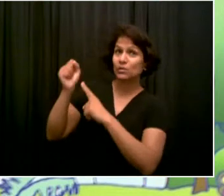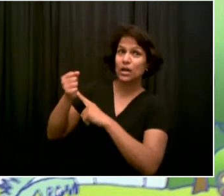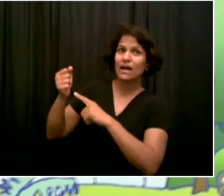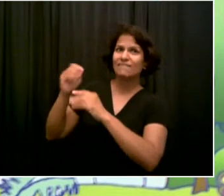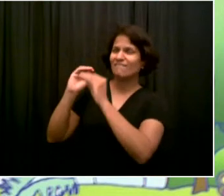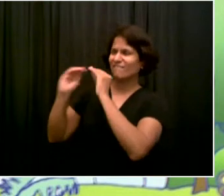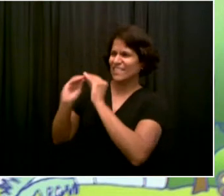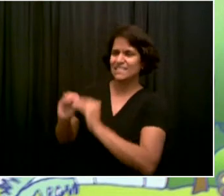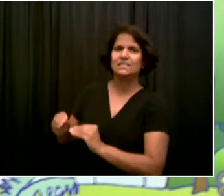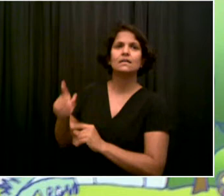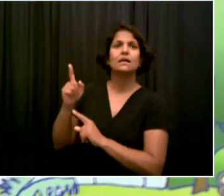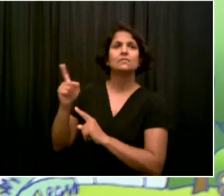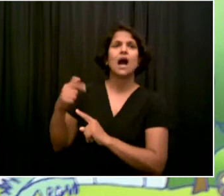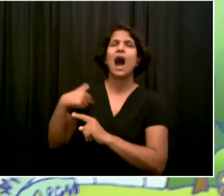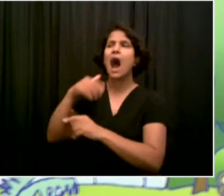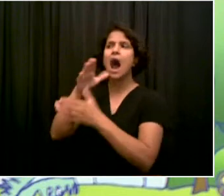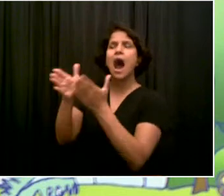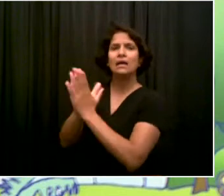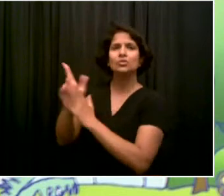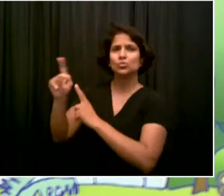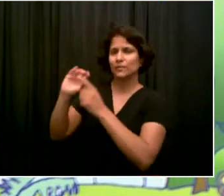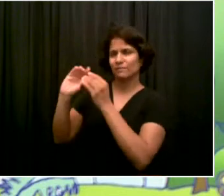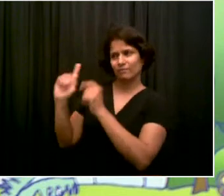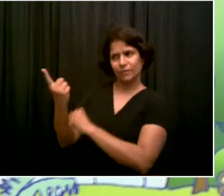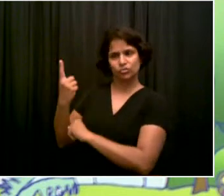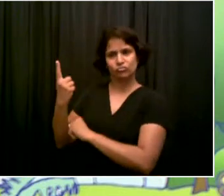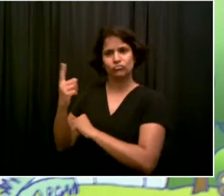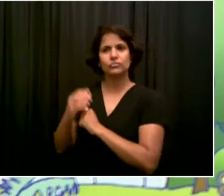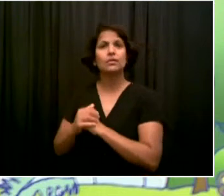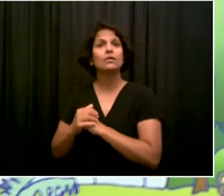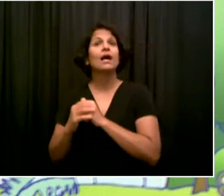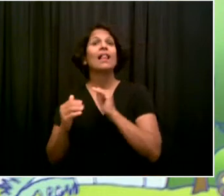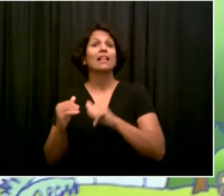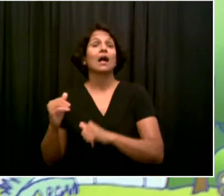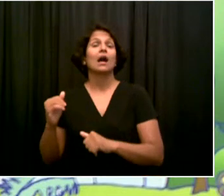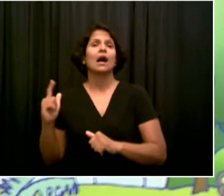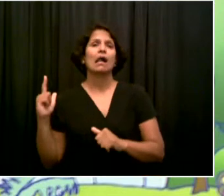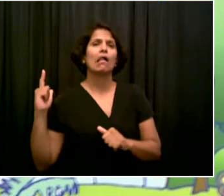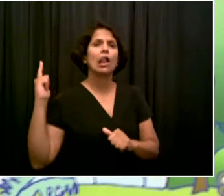I'MCA LLING FOR UNILEVER OT FIX THE SITUATION AND ACT DIFFERENTLY AND